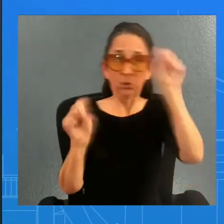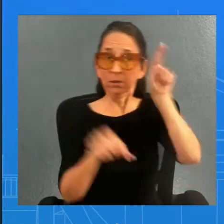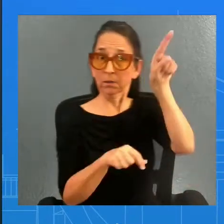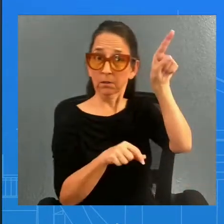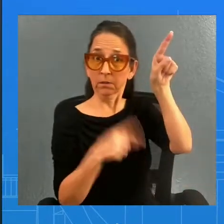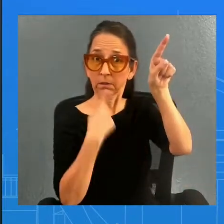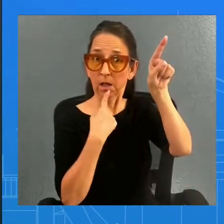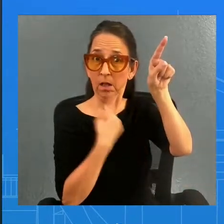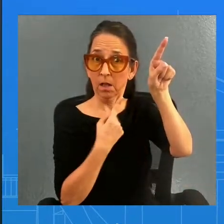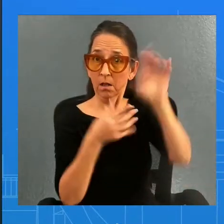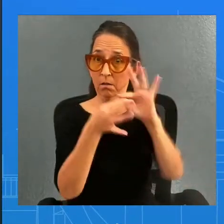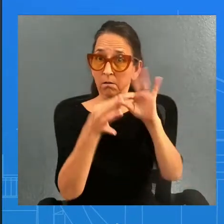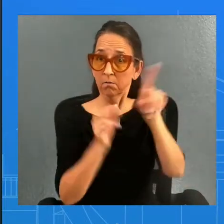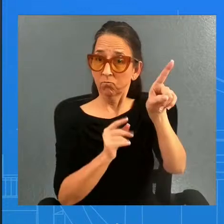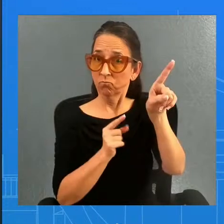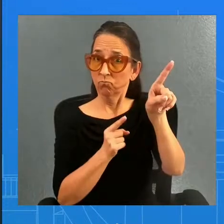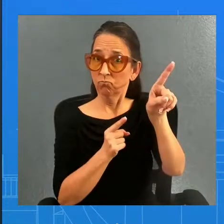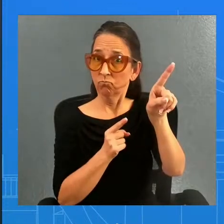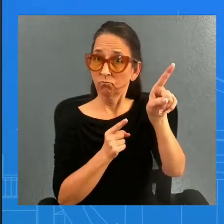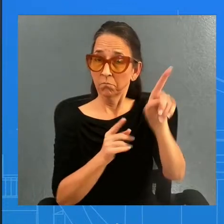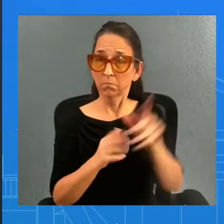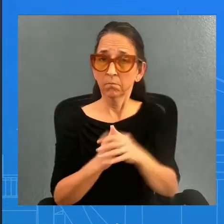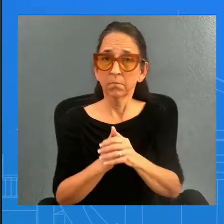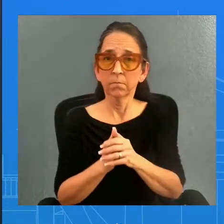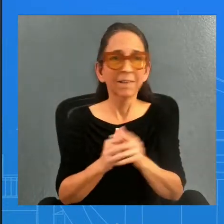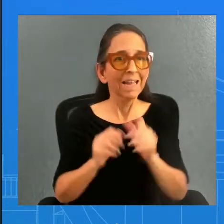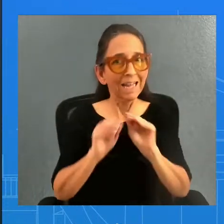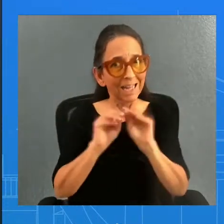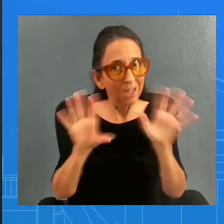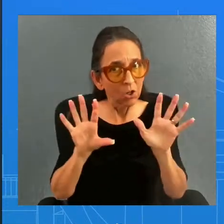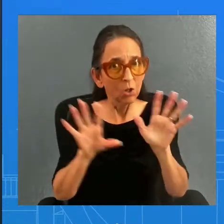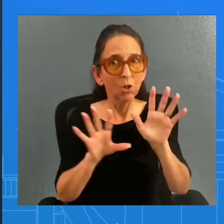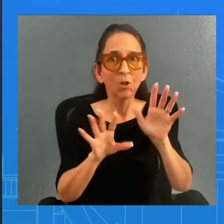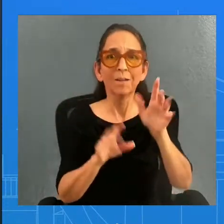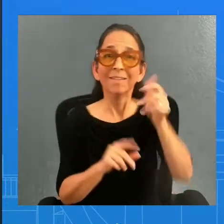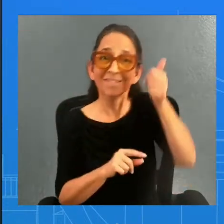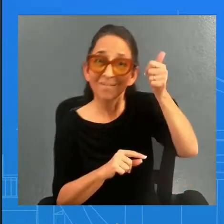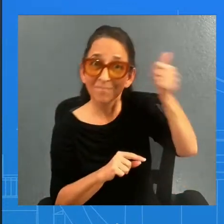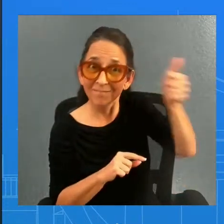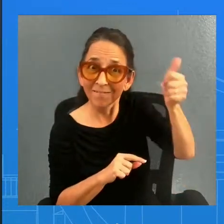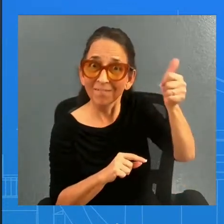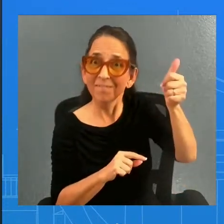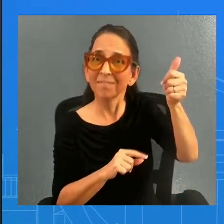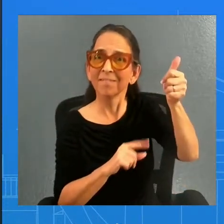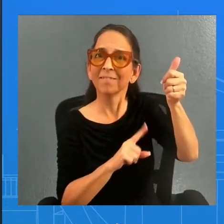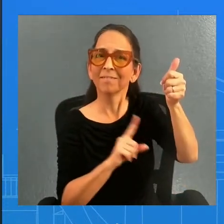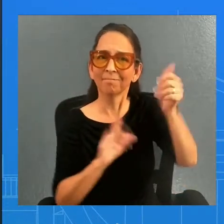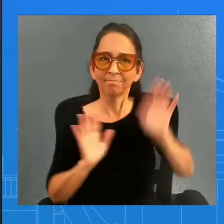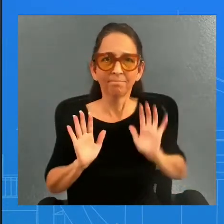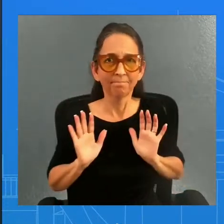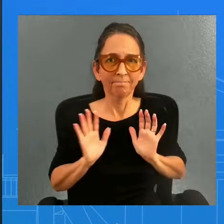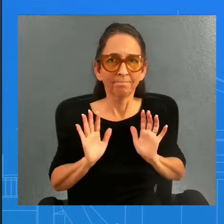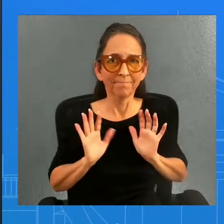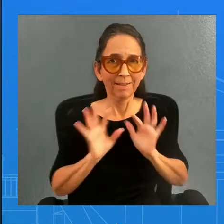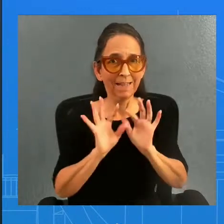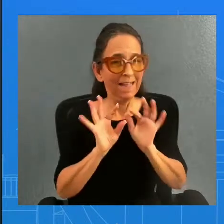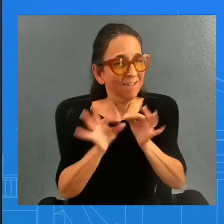Ms. Jean-Pierre: Exactly, he clarified himself. He wanted to make sure that things were put into context. He wanted to make sure that it -- while we are --